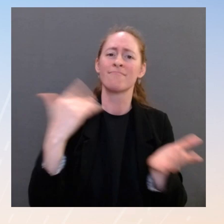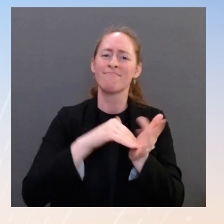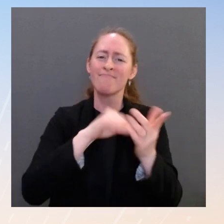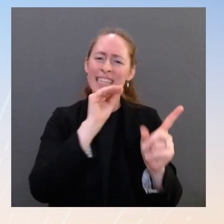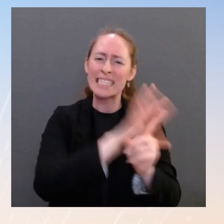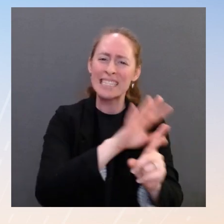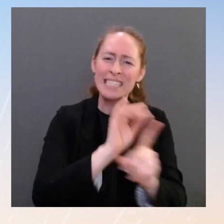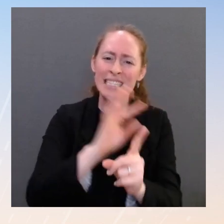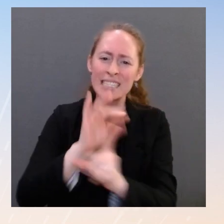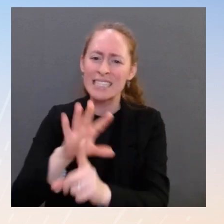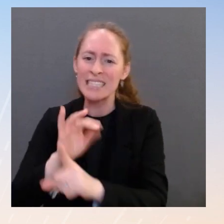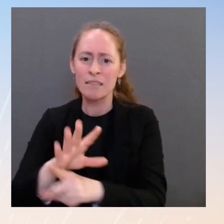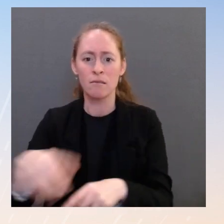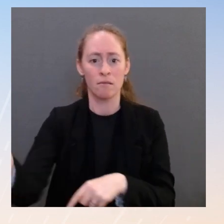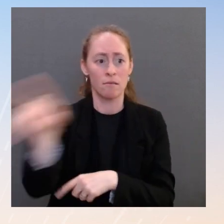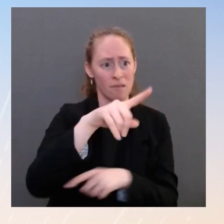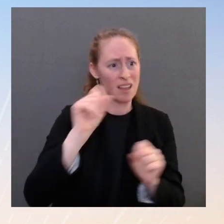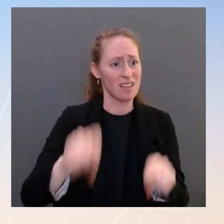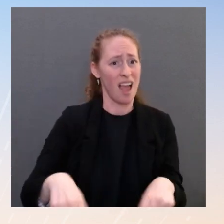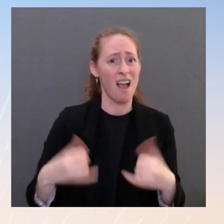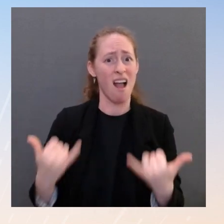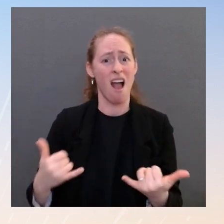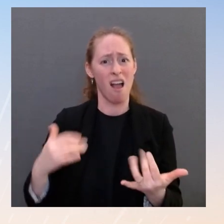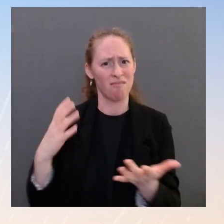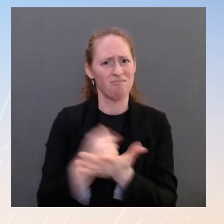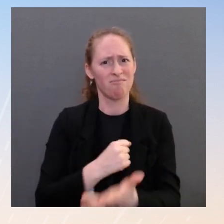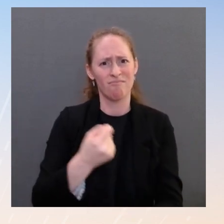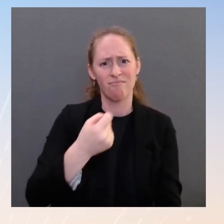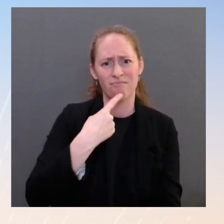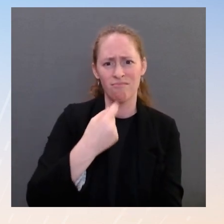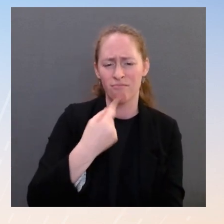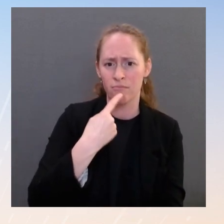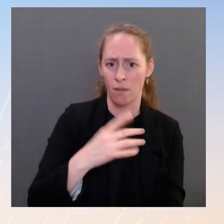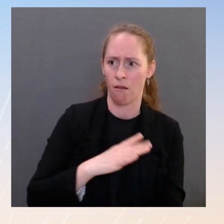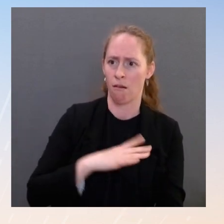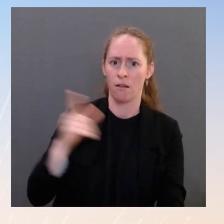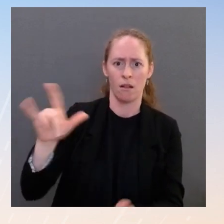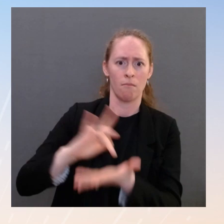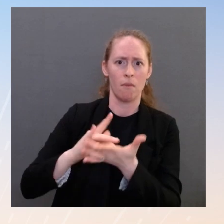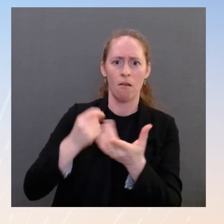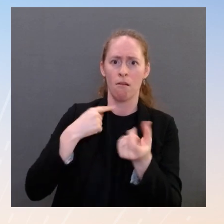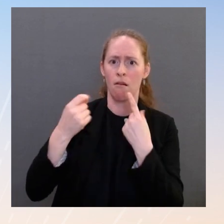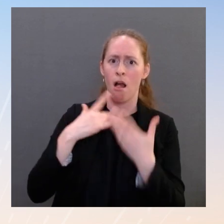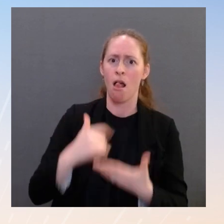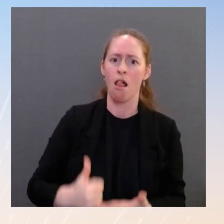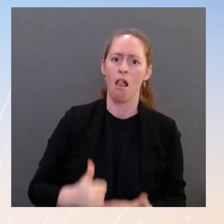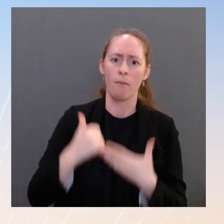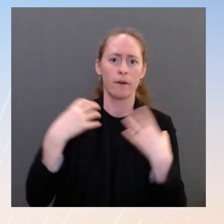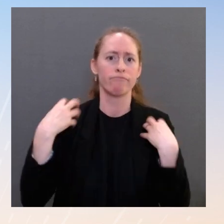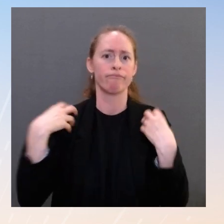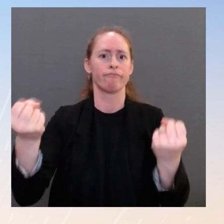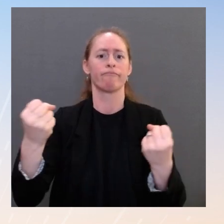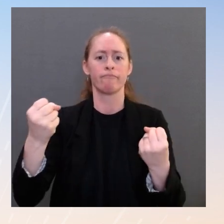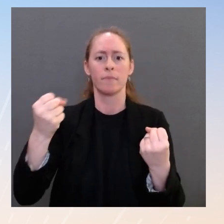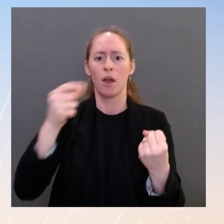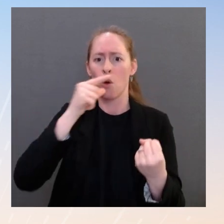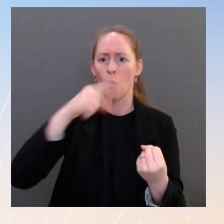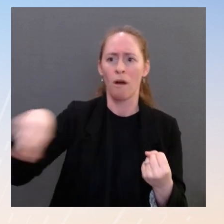Certainly, we are grateful that this treatment is out there and available so that the Vice President, somebody who's incredibly important in the line of succession, can take it.